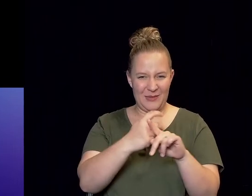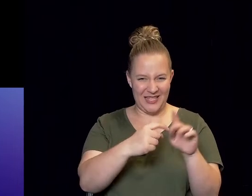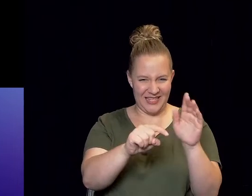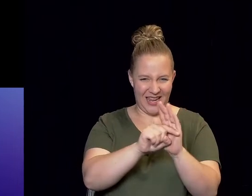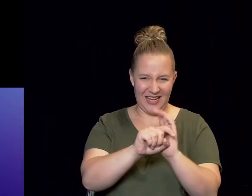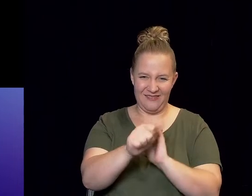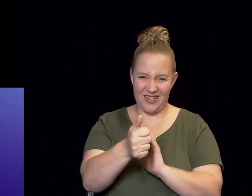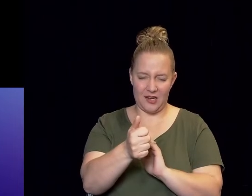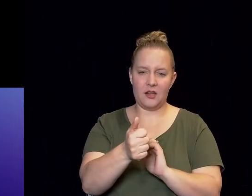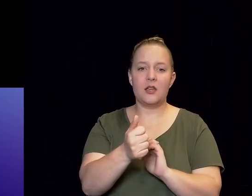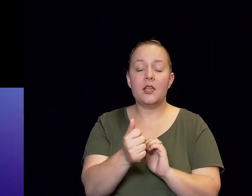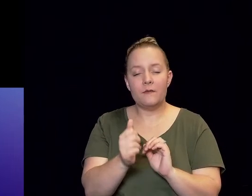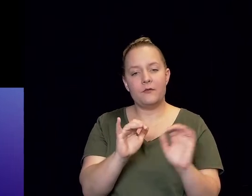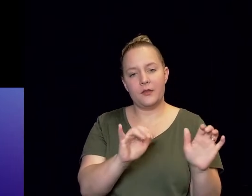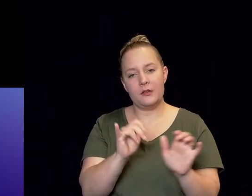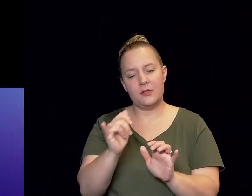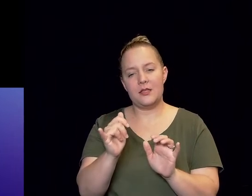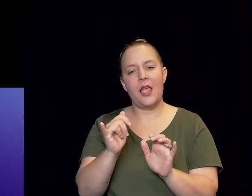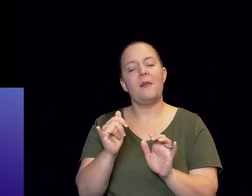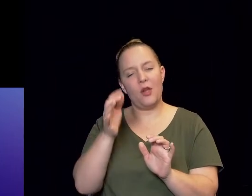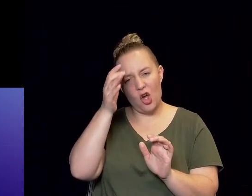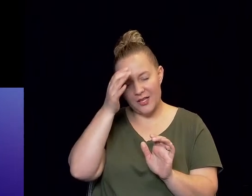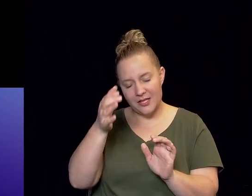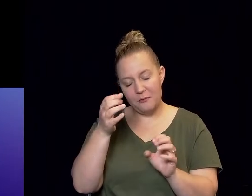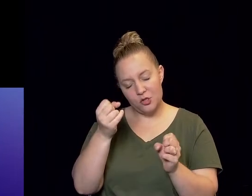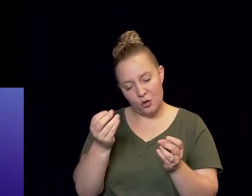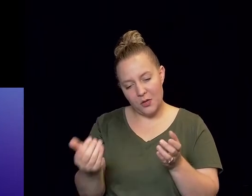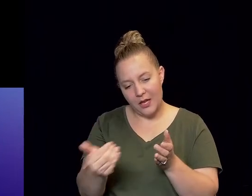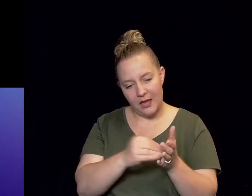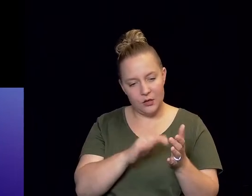But it's the same principle. So again, I'm going to distribute. I'm going to take this